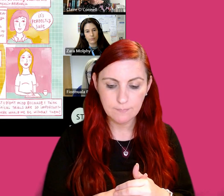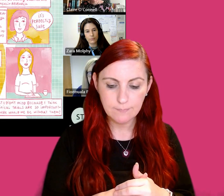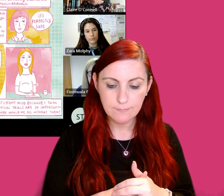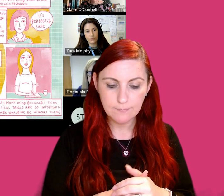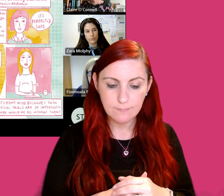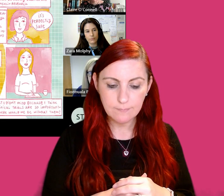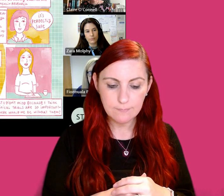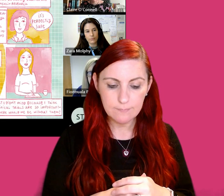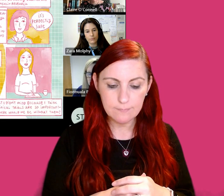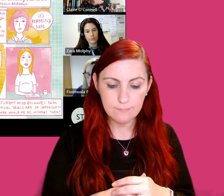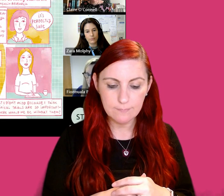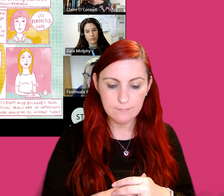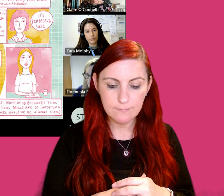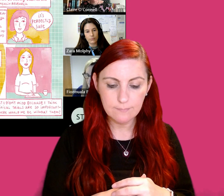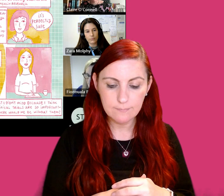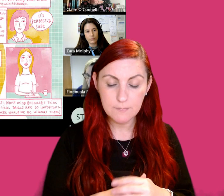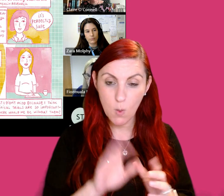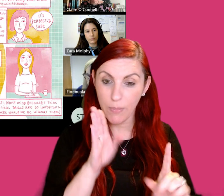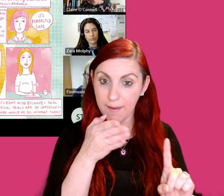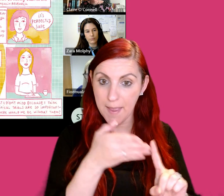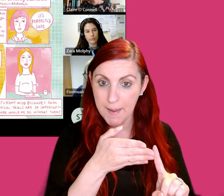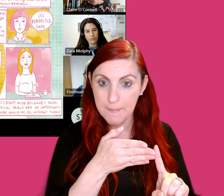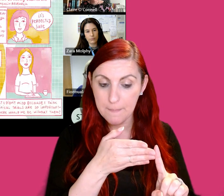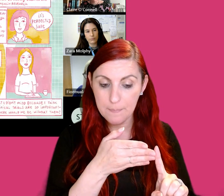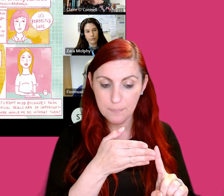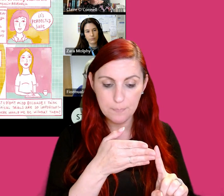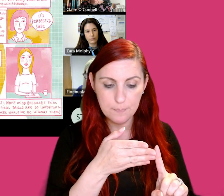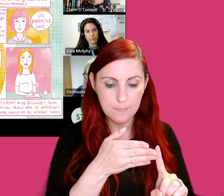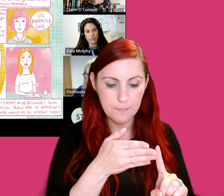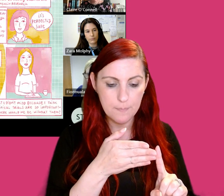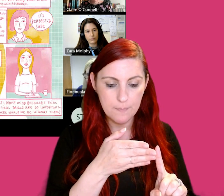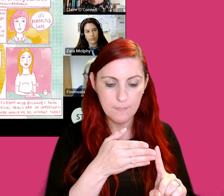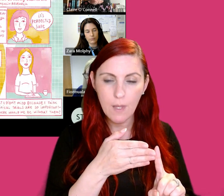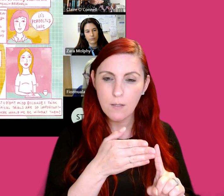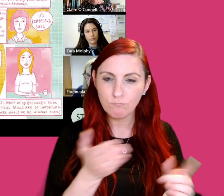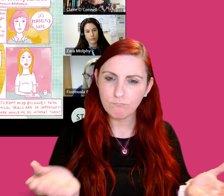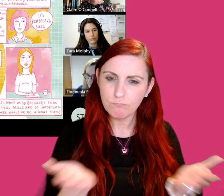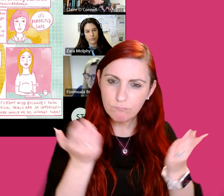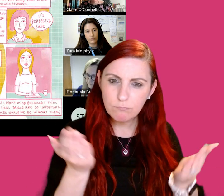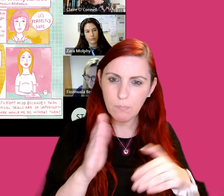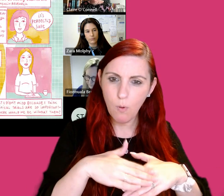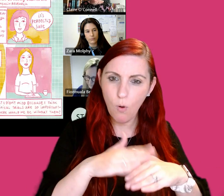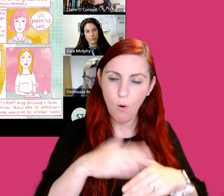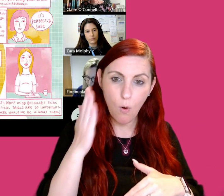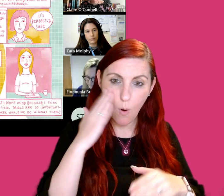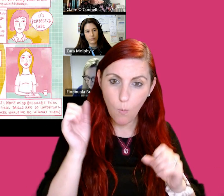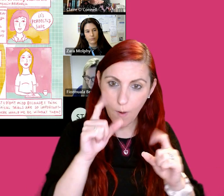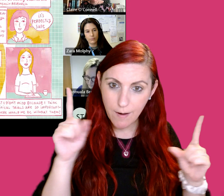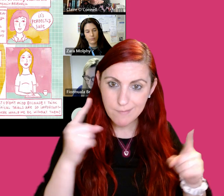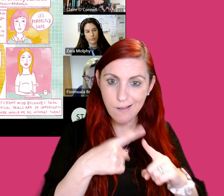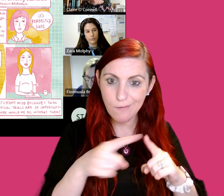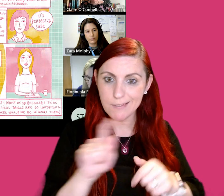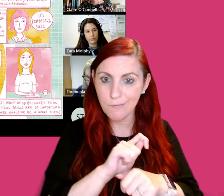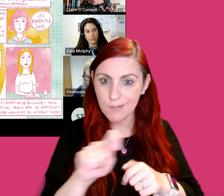so uh our aims mainly were were raise awareness of the different types of diabetes and how they can